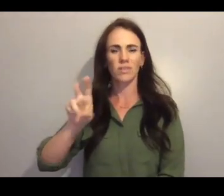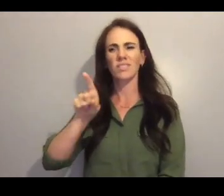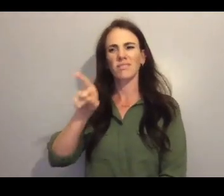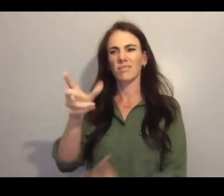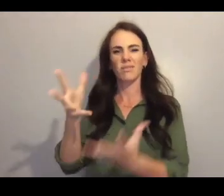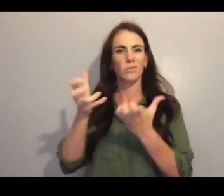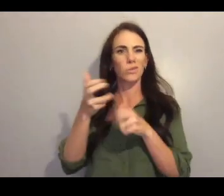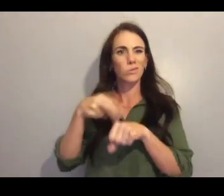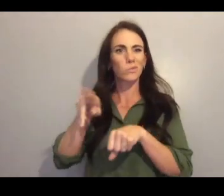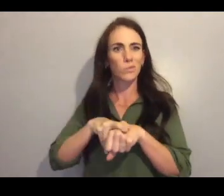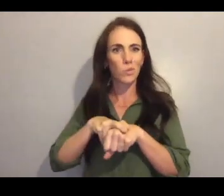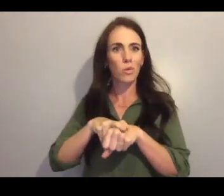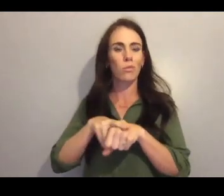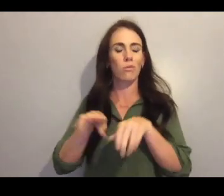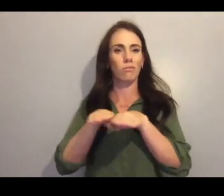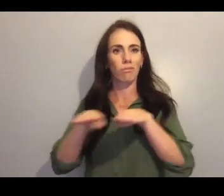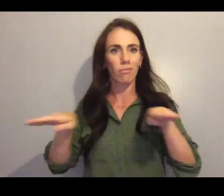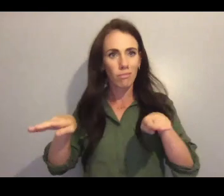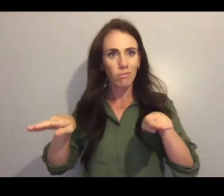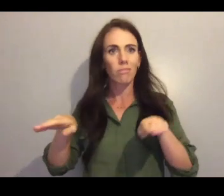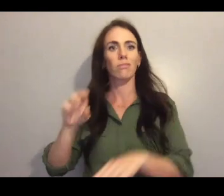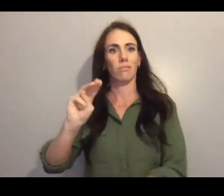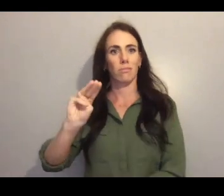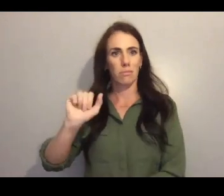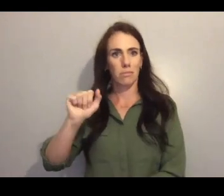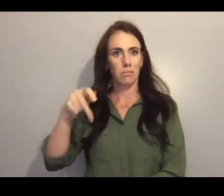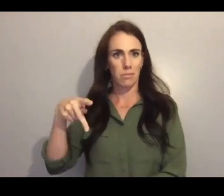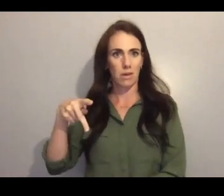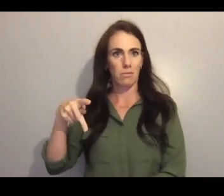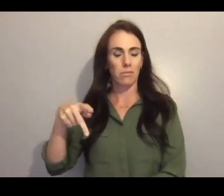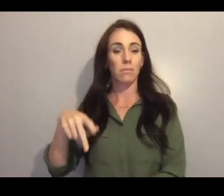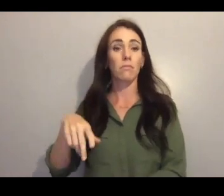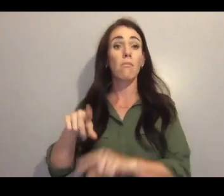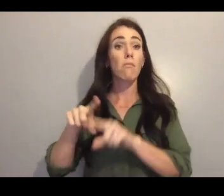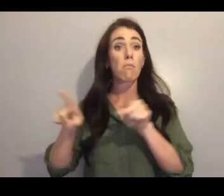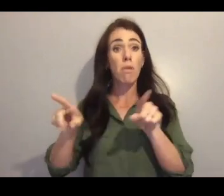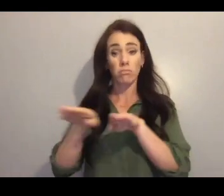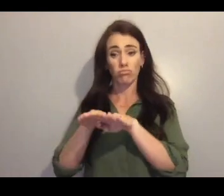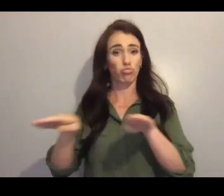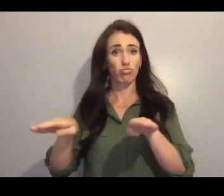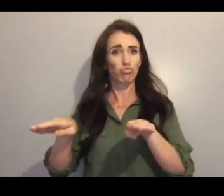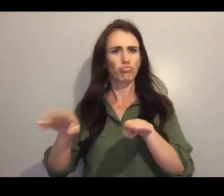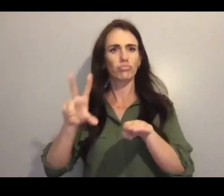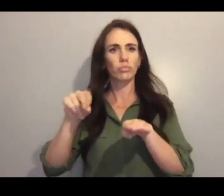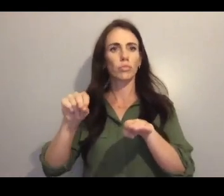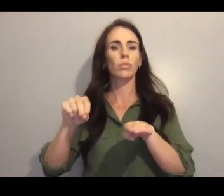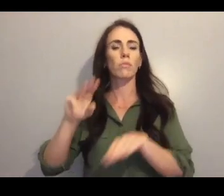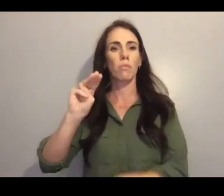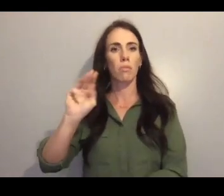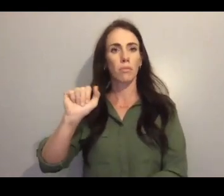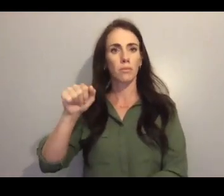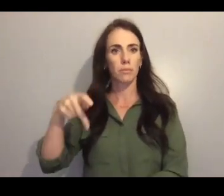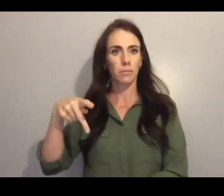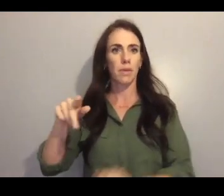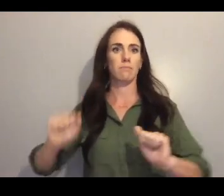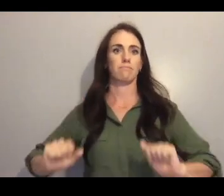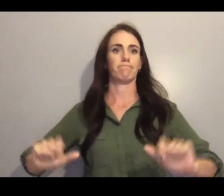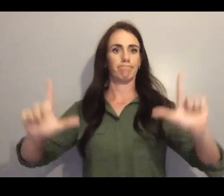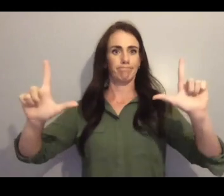Chandler's style because Chandler just wants a normal regular flat 2D map except for we wouldn't have that map